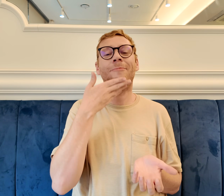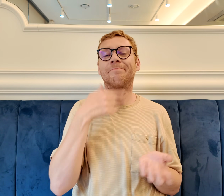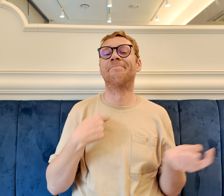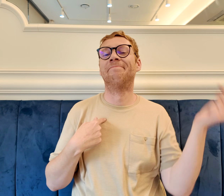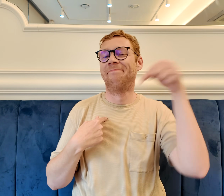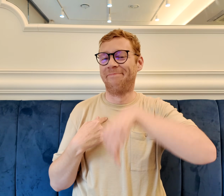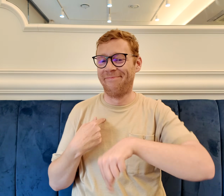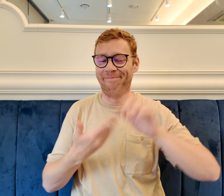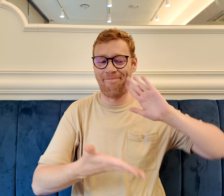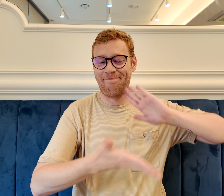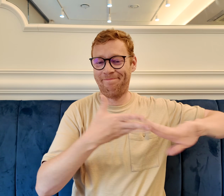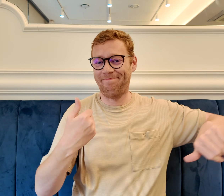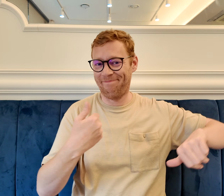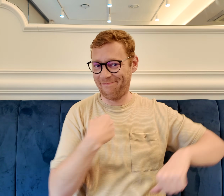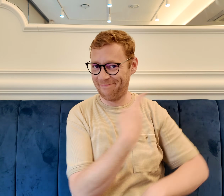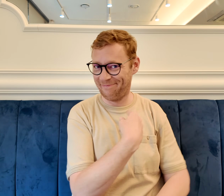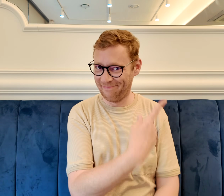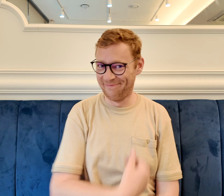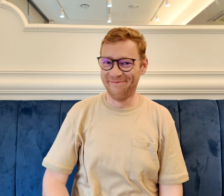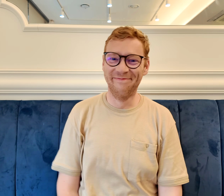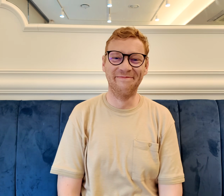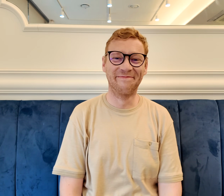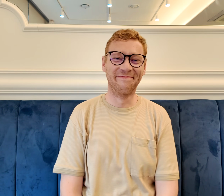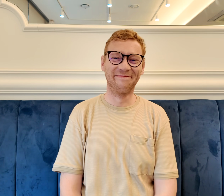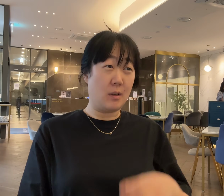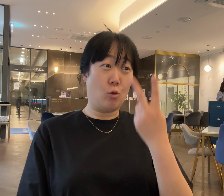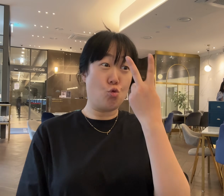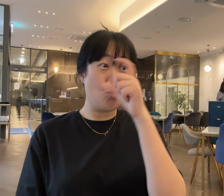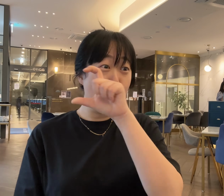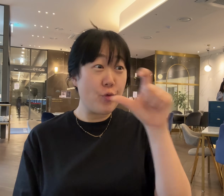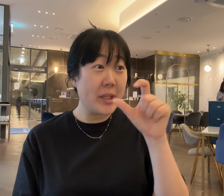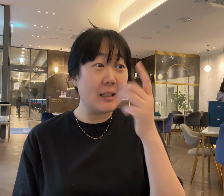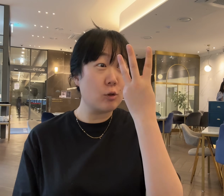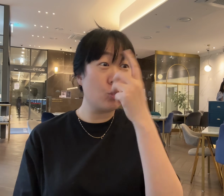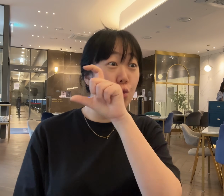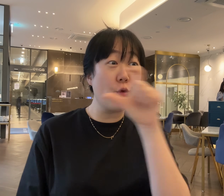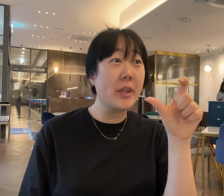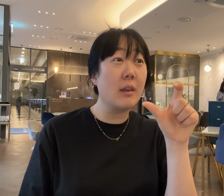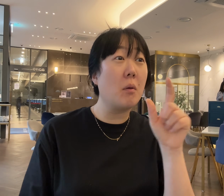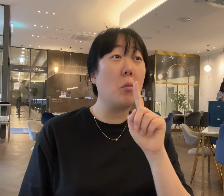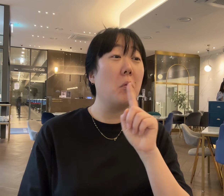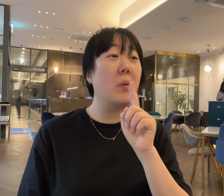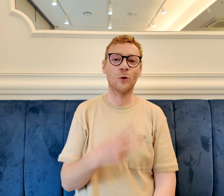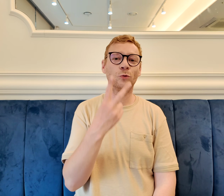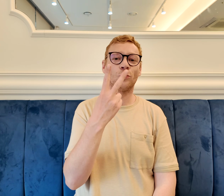this time I'm here myself. How long are you staying?